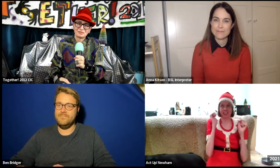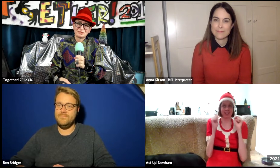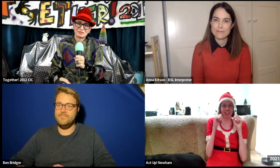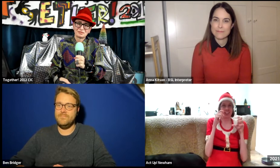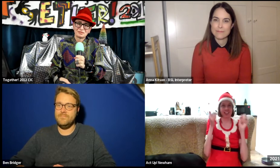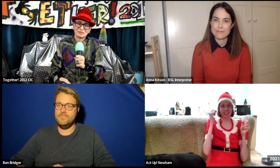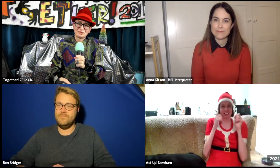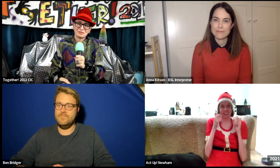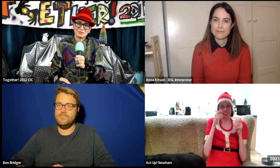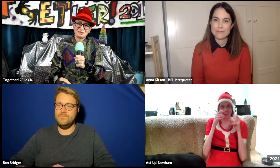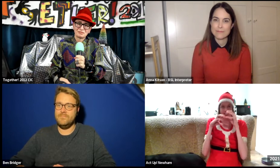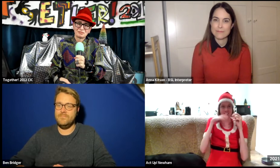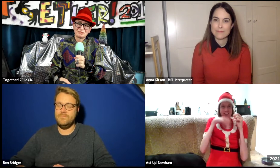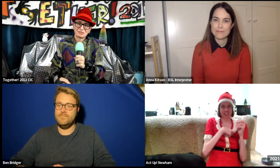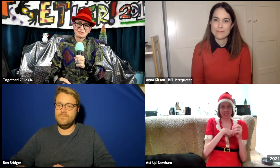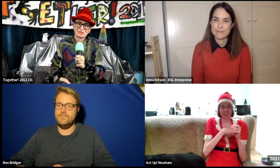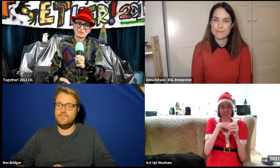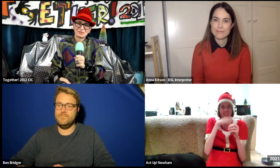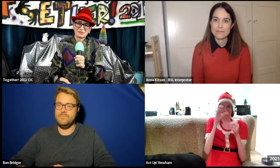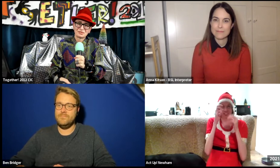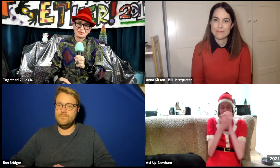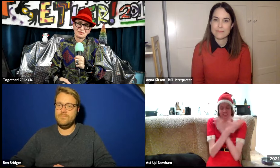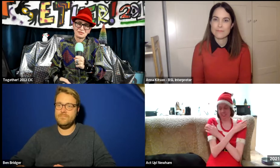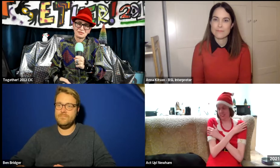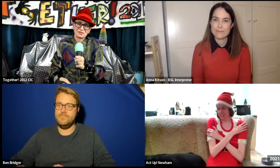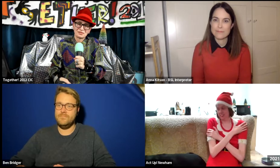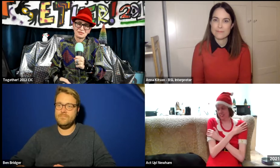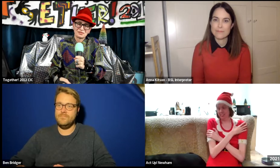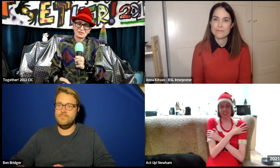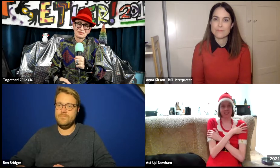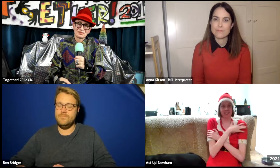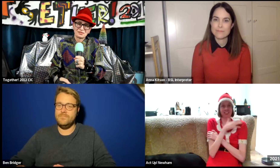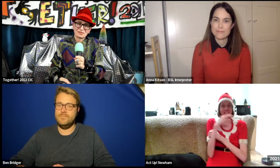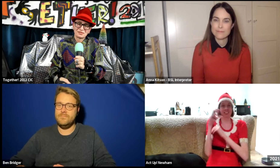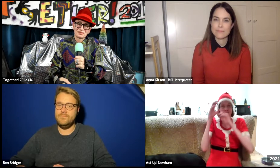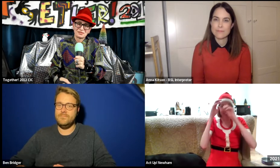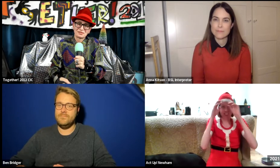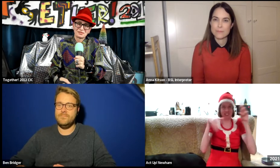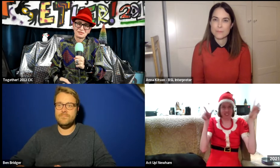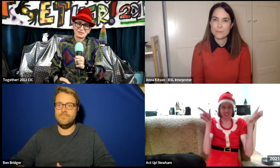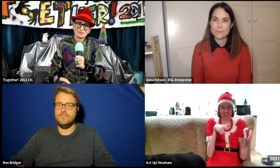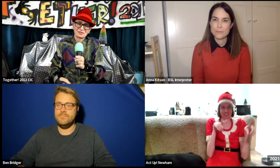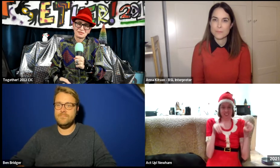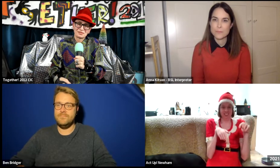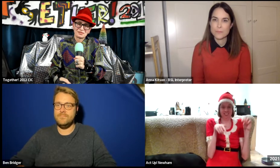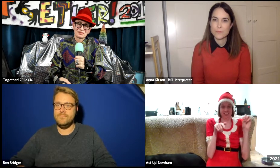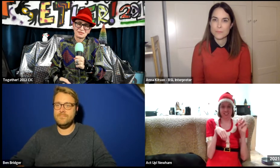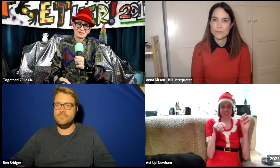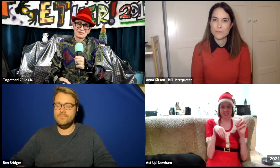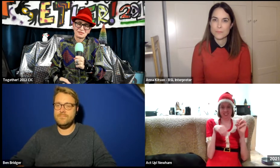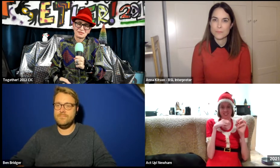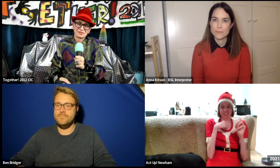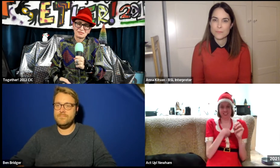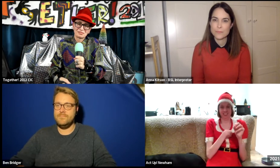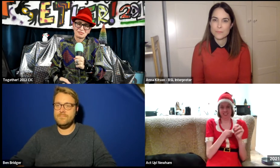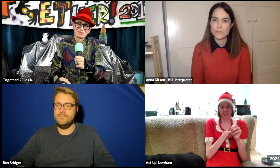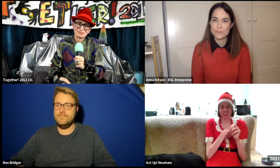I love swimming, I love friends.